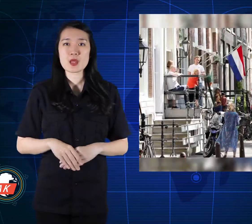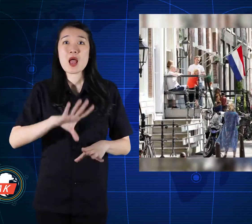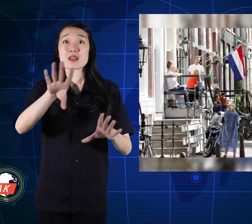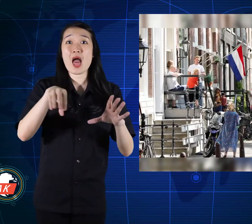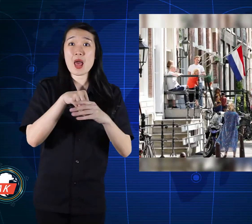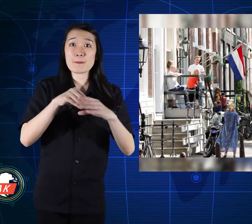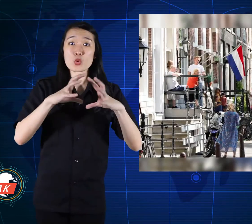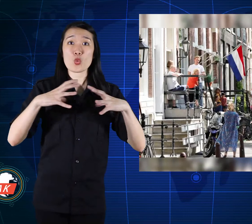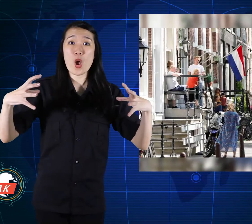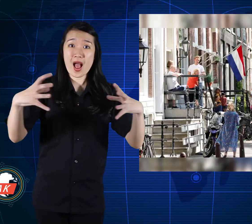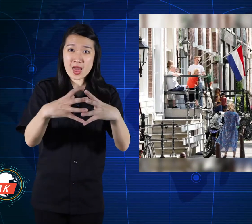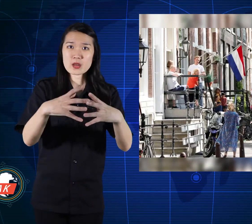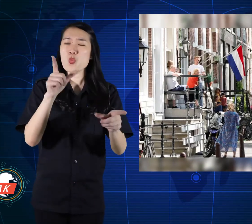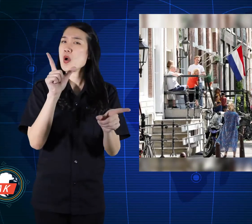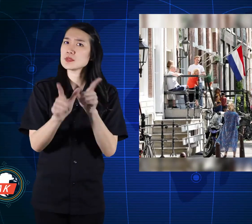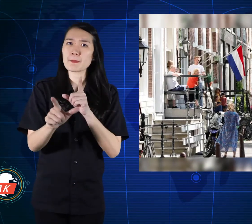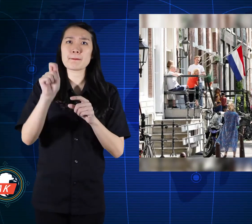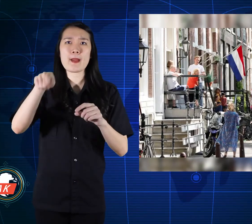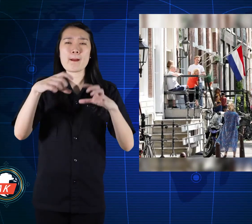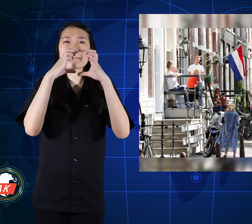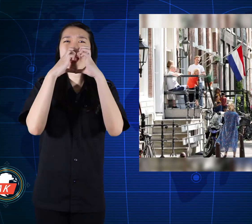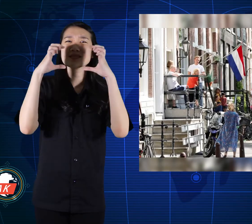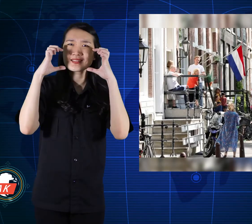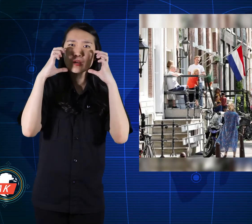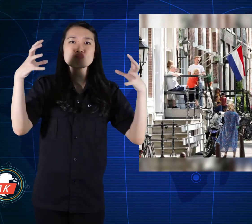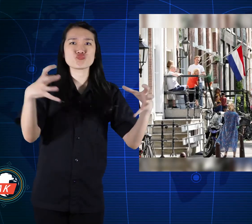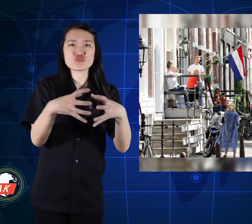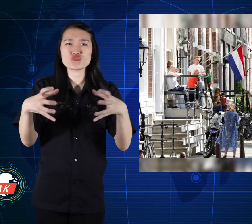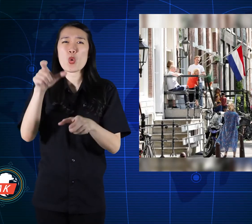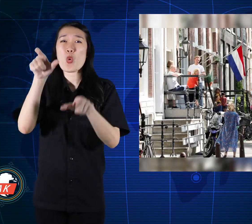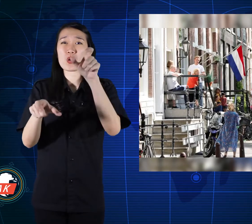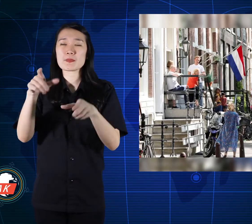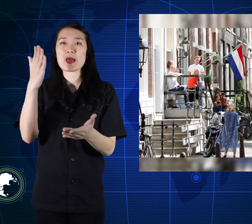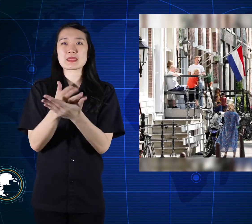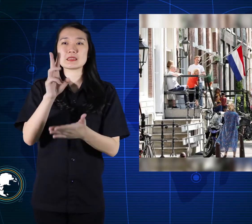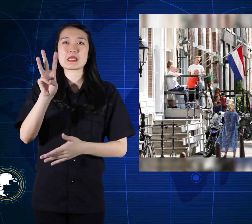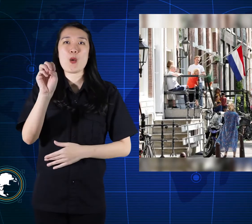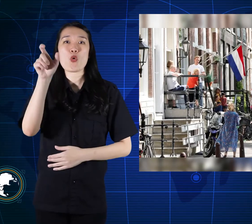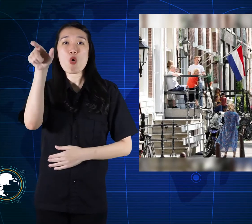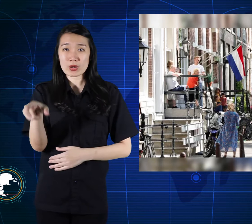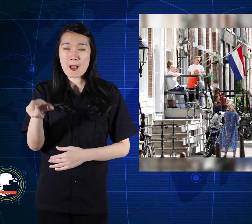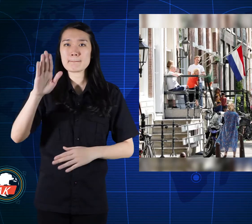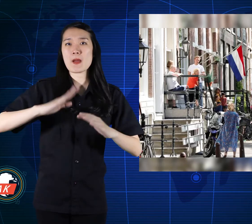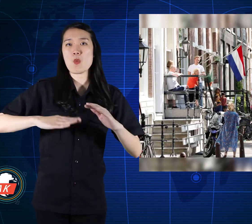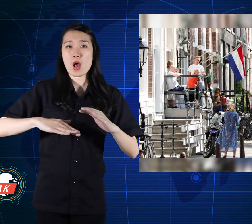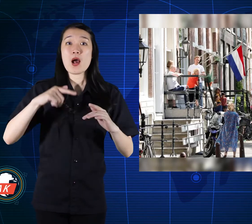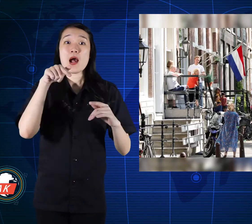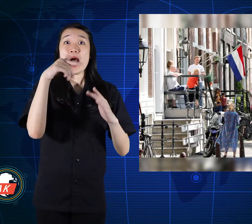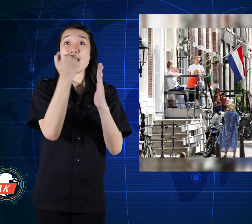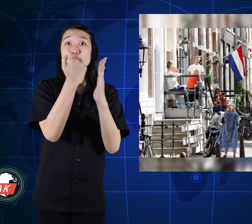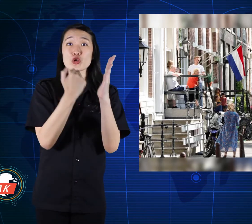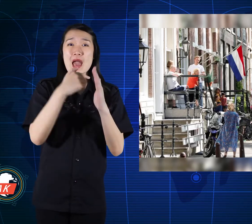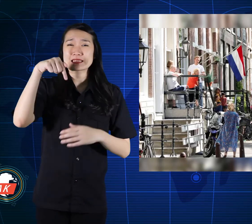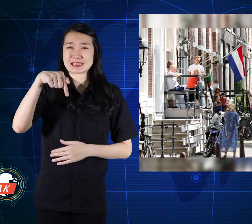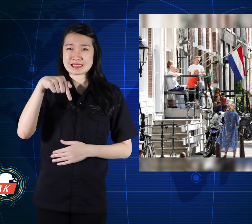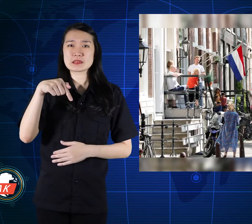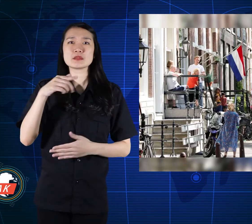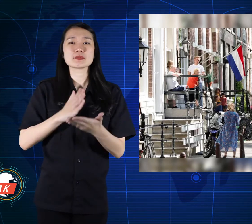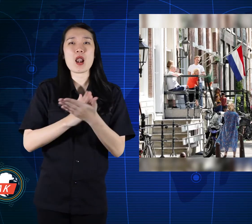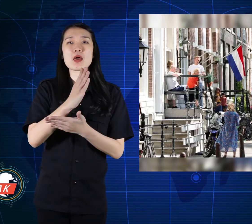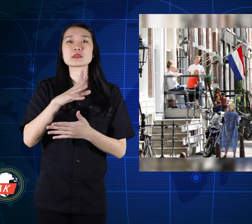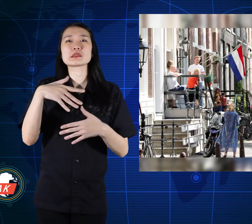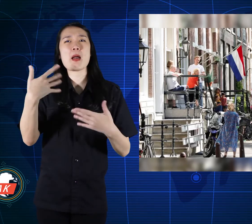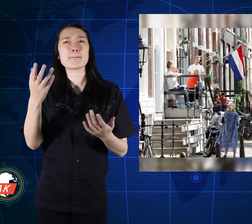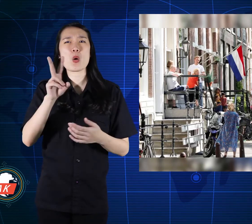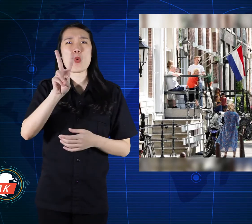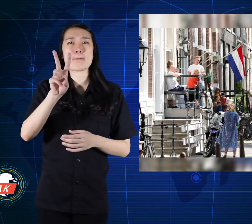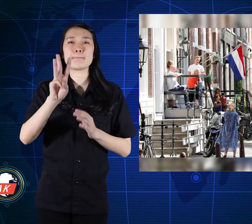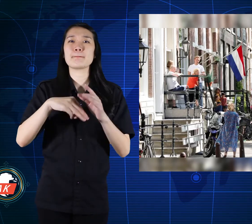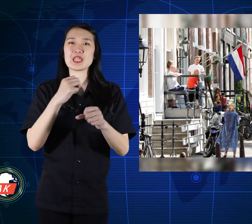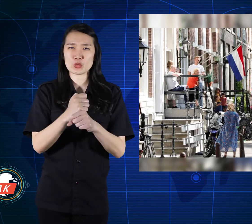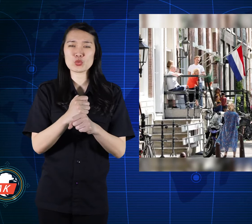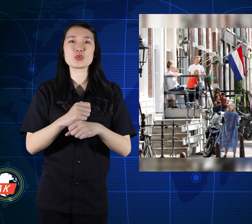Indoors, it is mandatory to wear a mask, gathering boundaries 30 people that this rule has been running for 2 weeks.